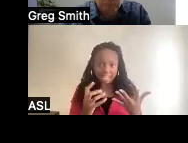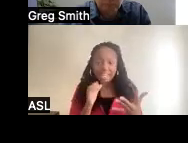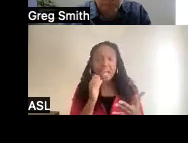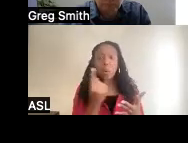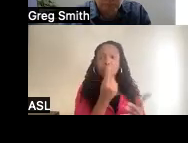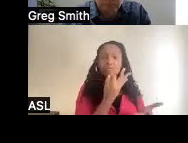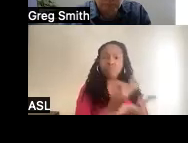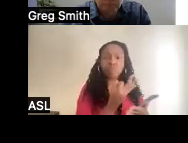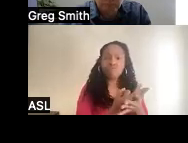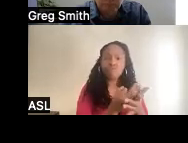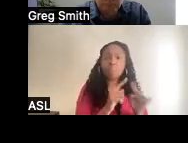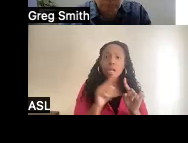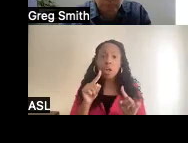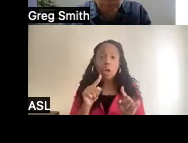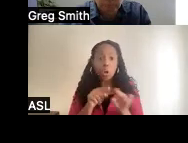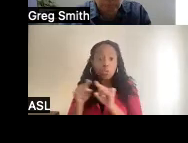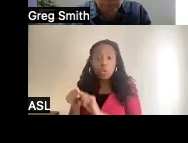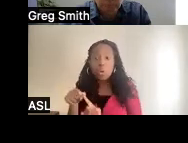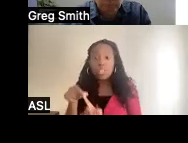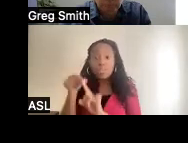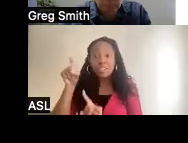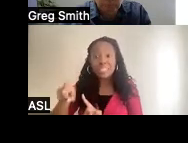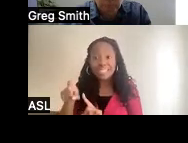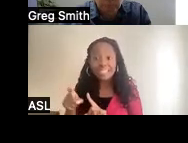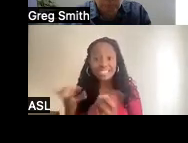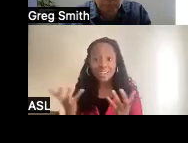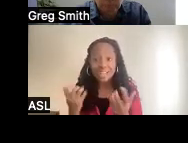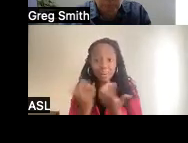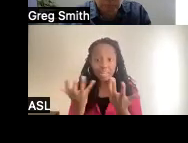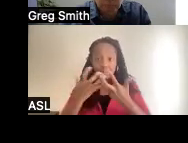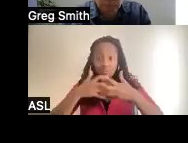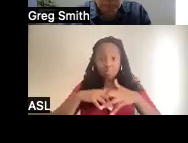special needs side of how all this stuff comes together um and like I said we've been doing this